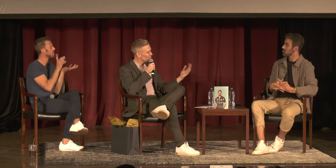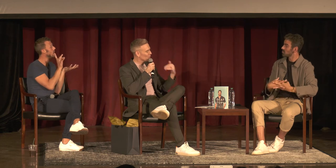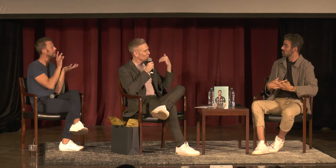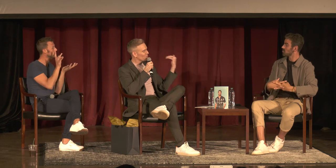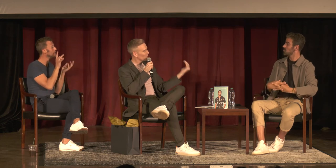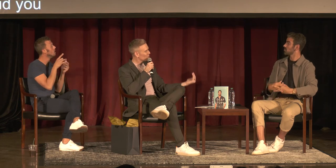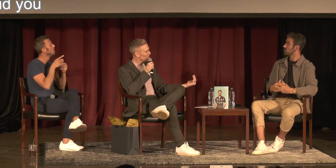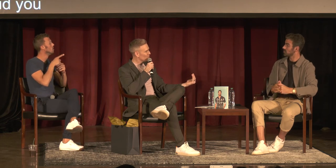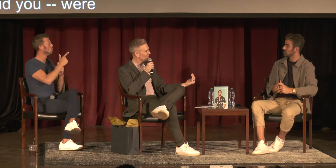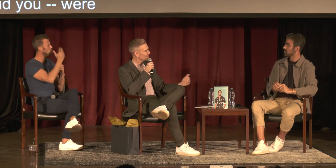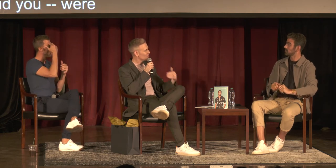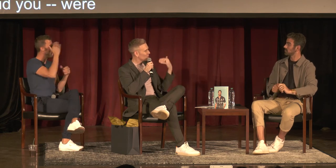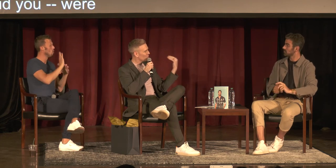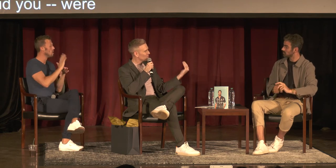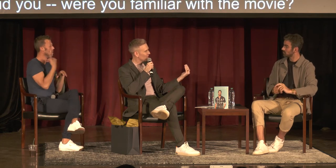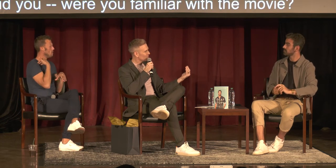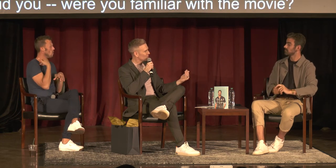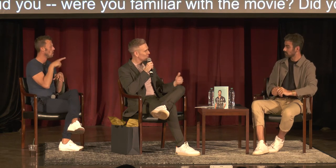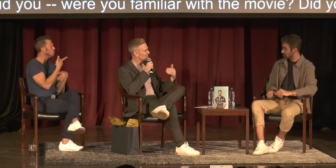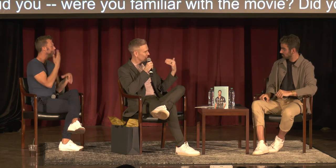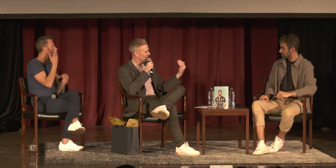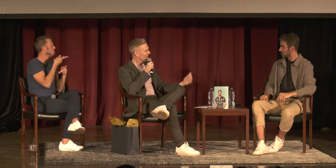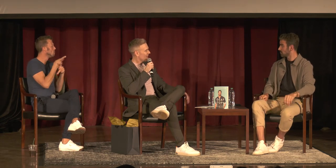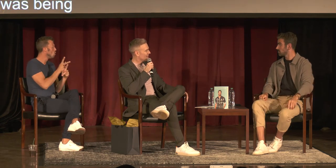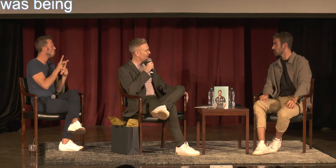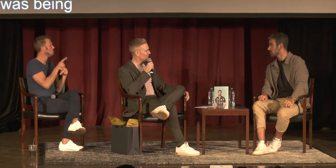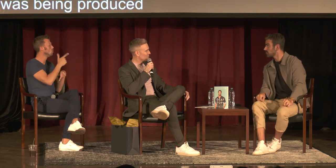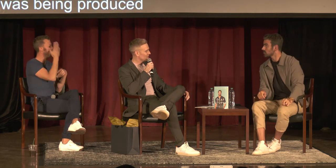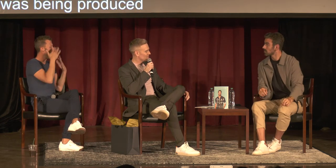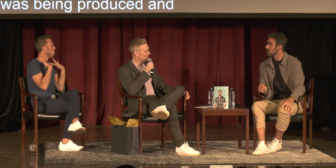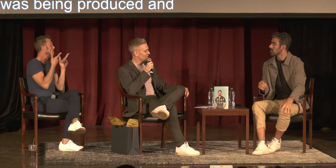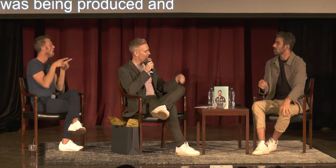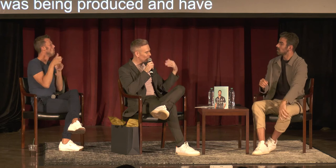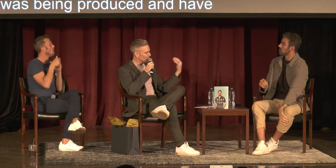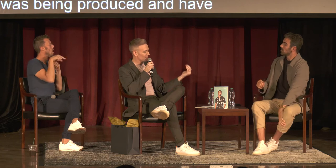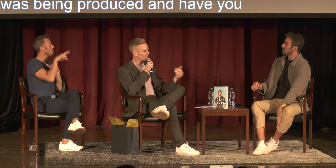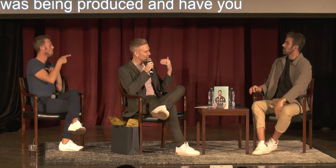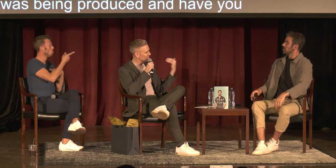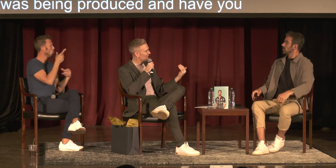Were you familiar with the movie? Did you know it was being produced? And had you been able to spend some